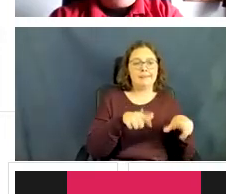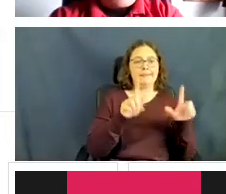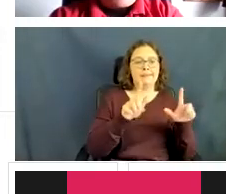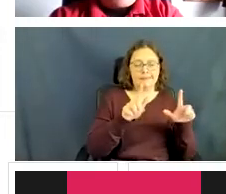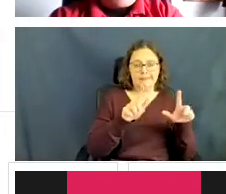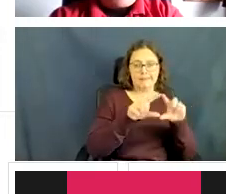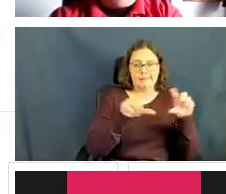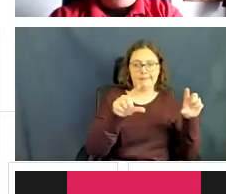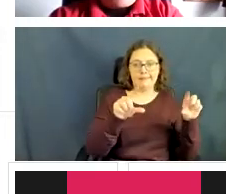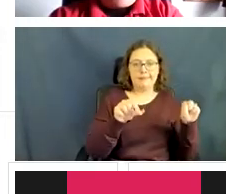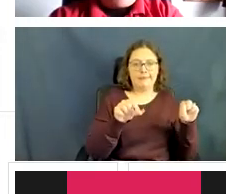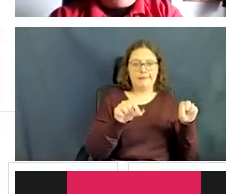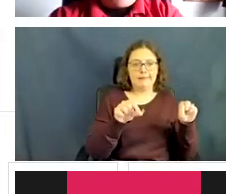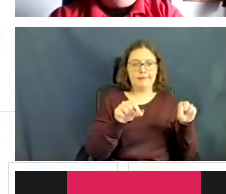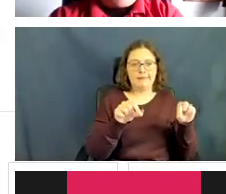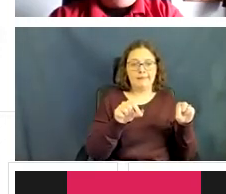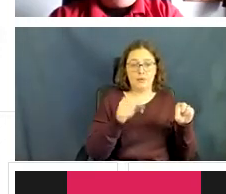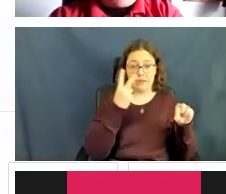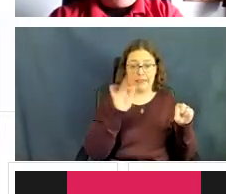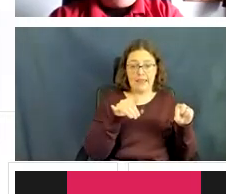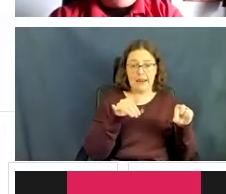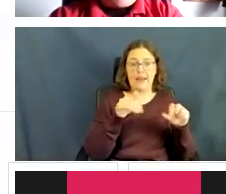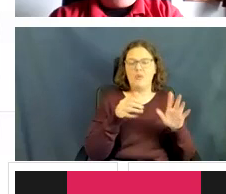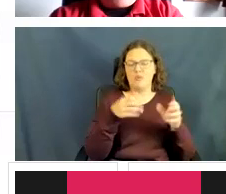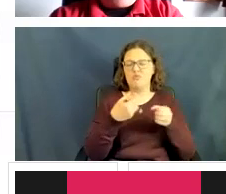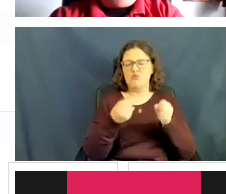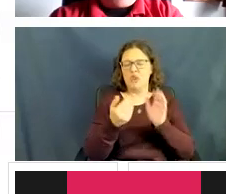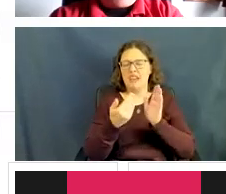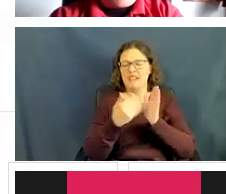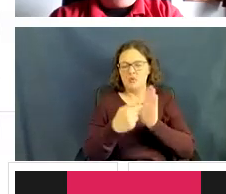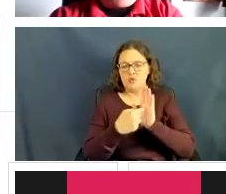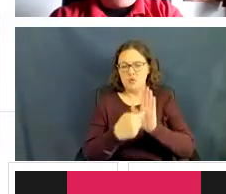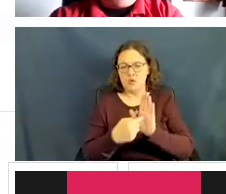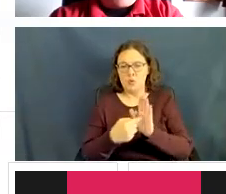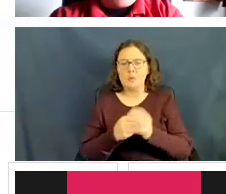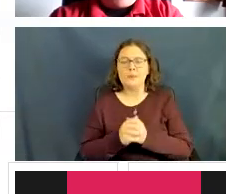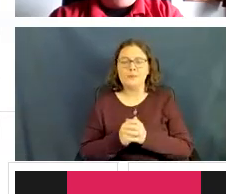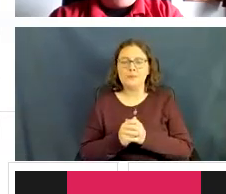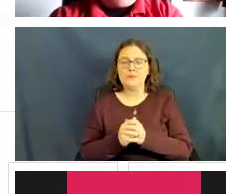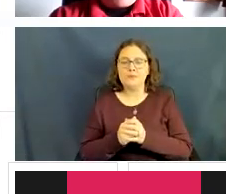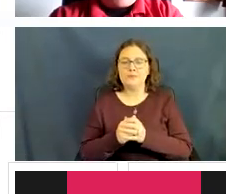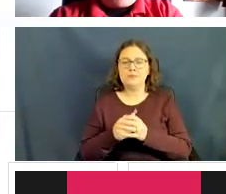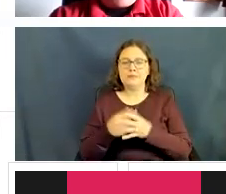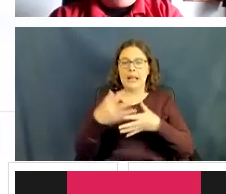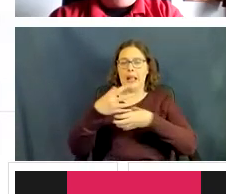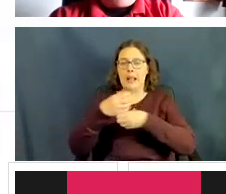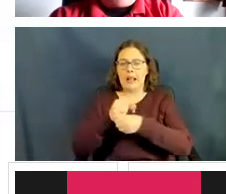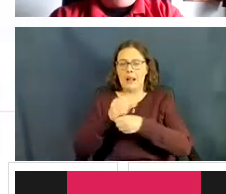So, that was the hidden trick that kept us from being able to